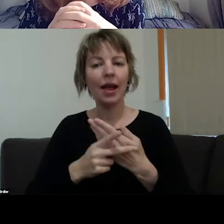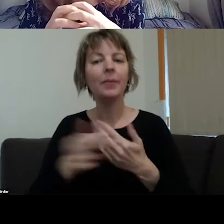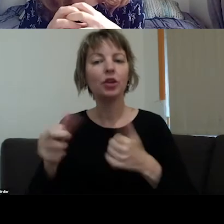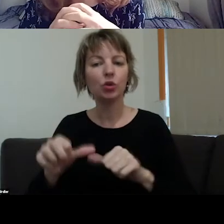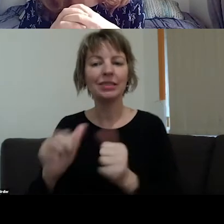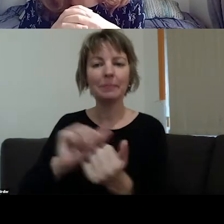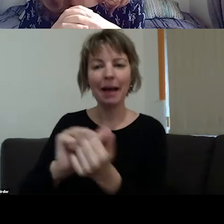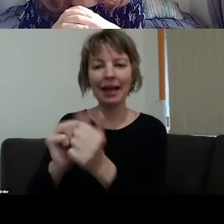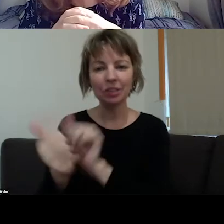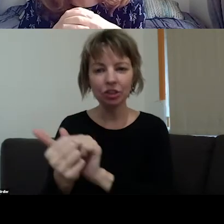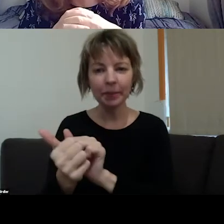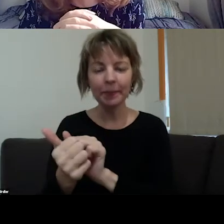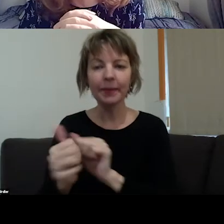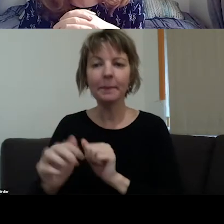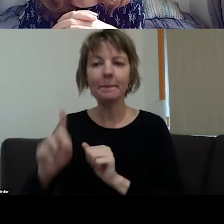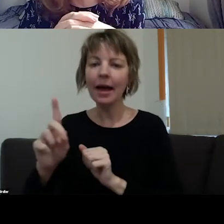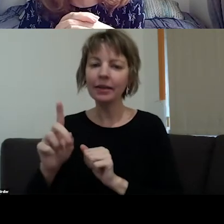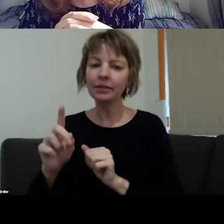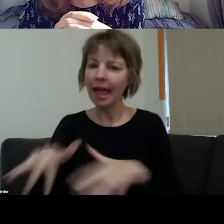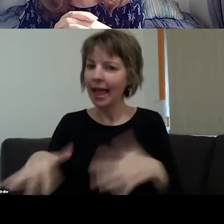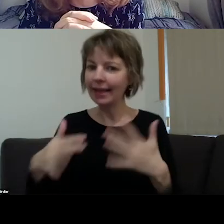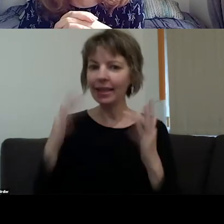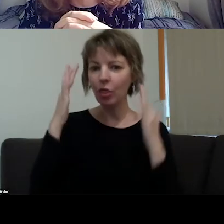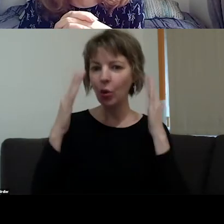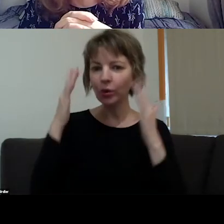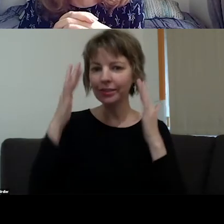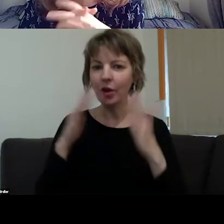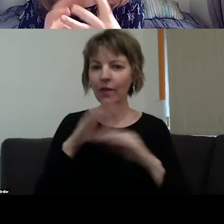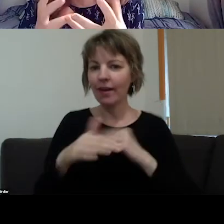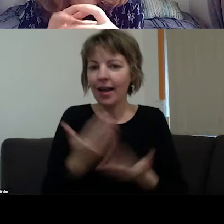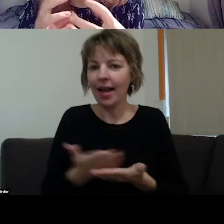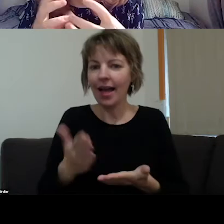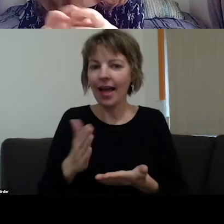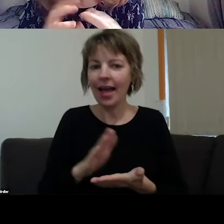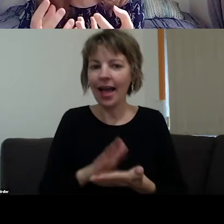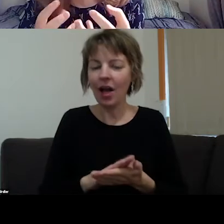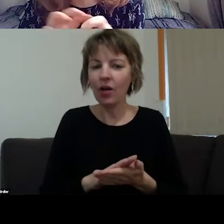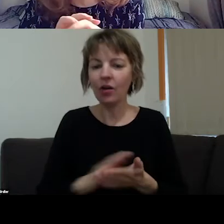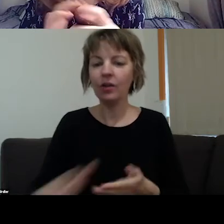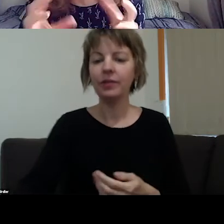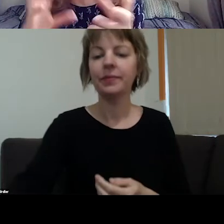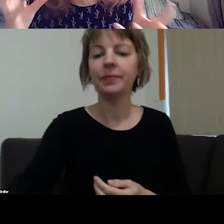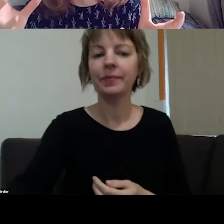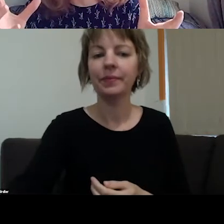about how arts play a leadership role in the broader national recovery